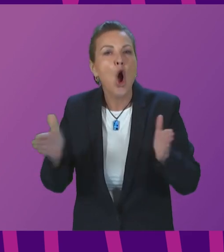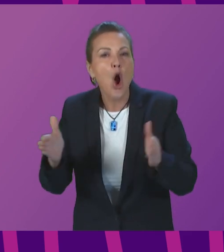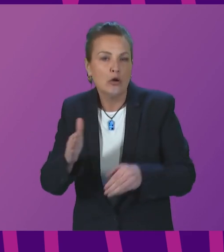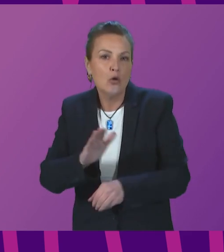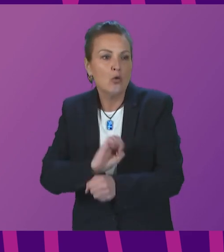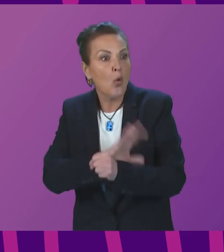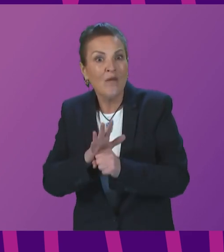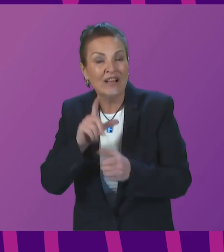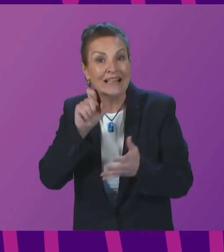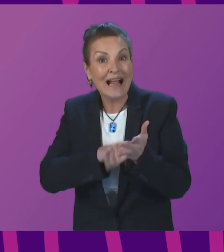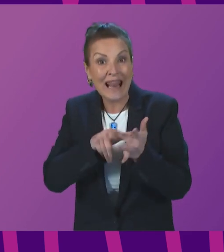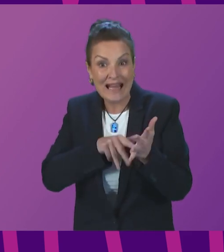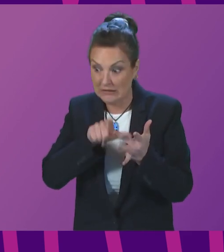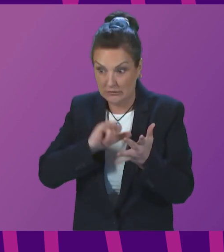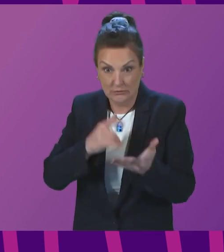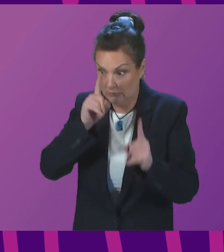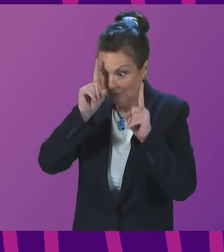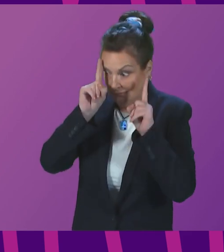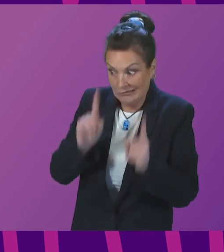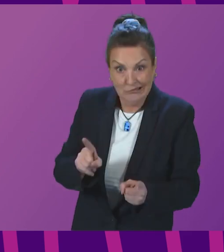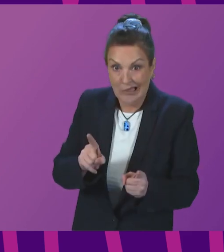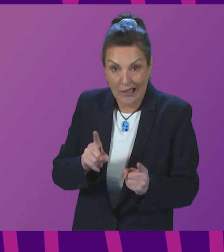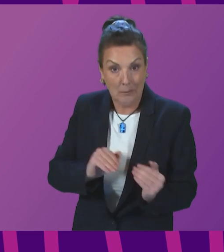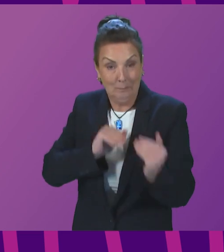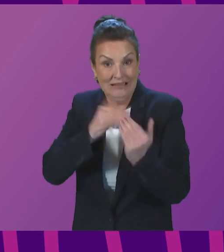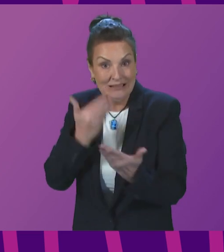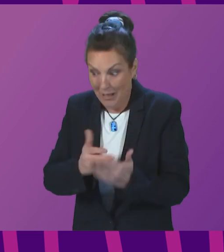“some of those clinics may be experiencing temporary or even permanent closures”.